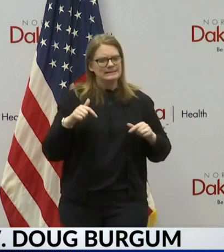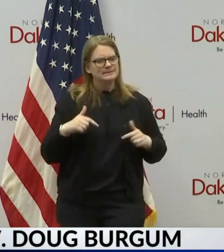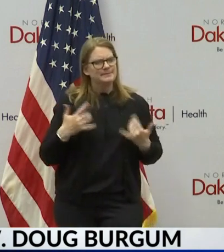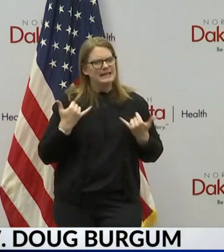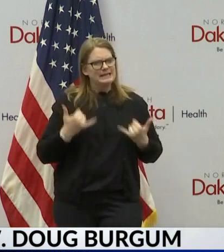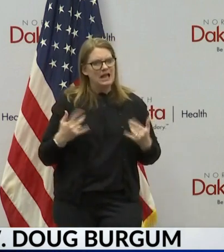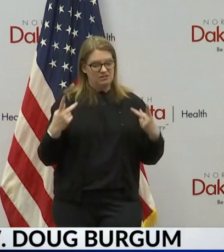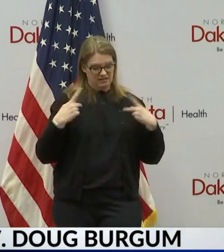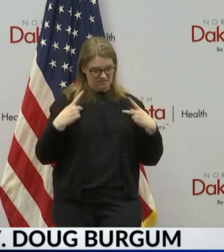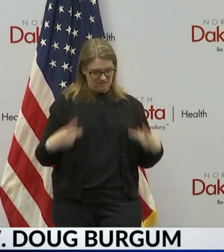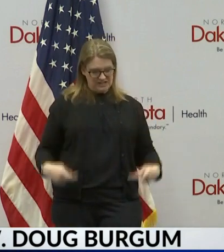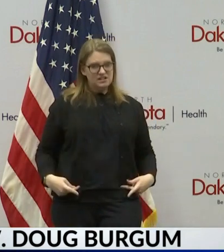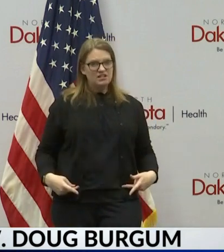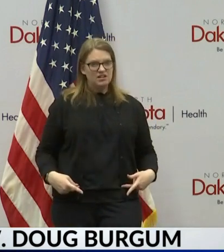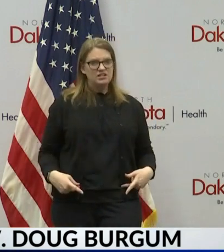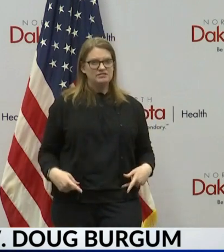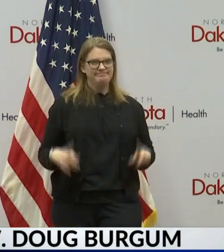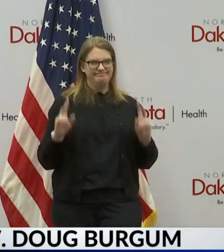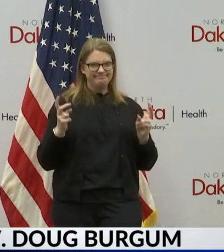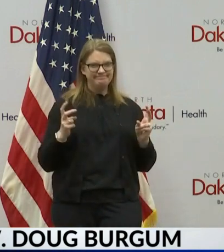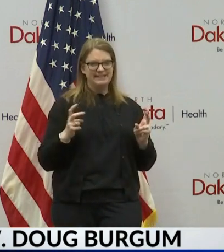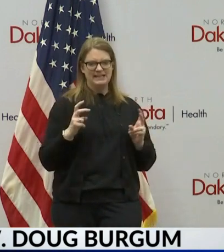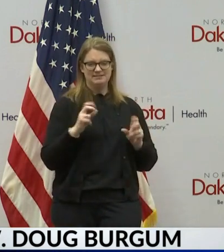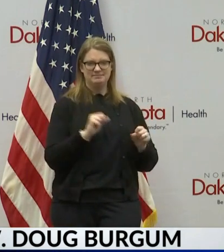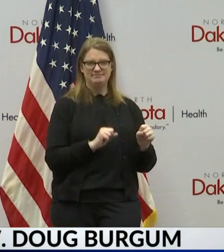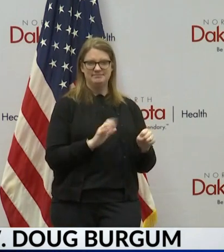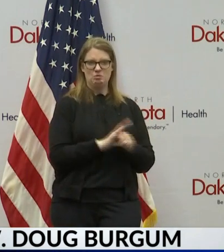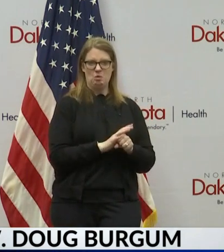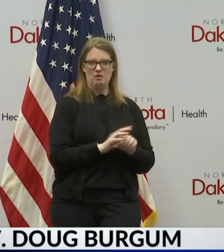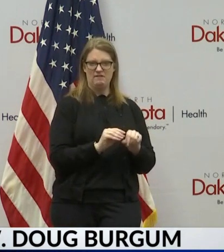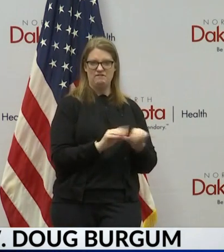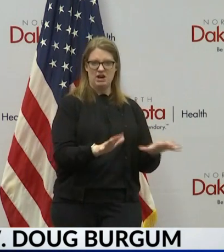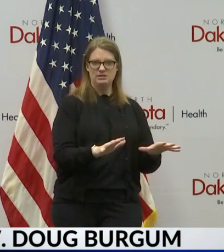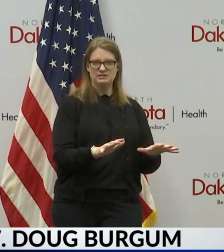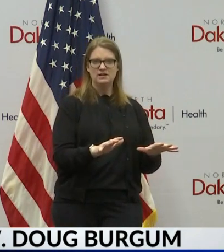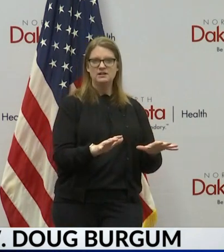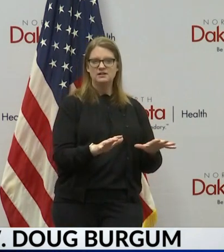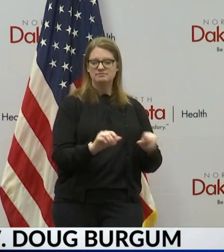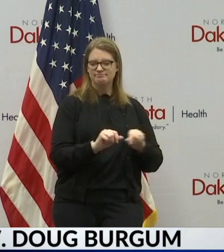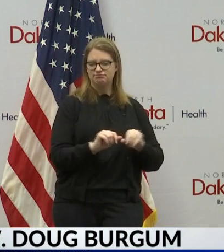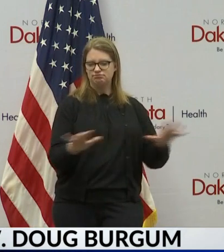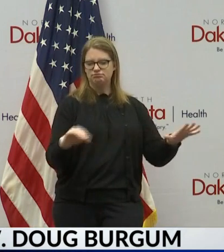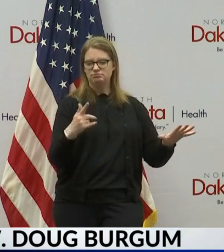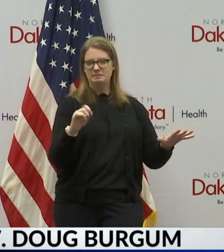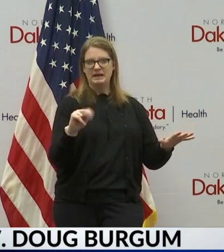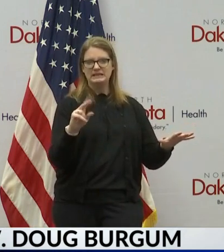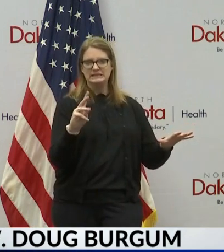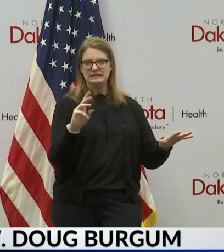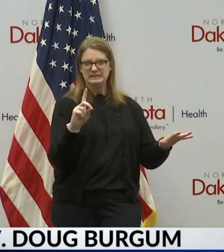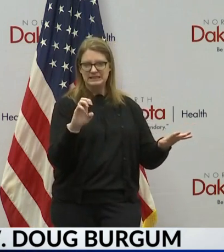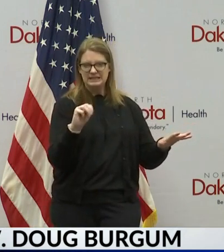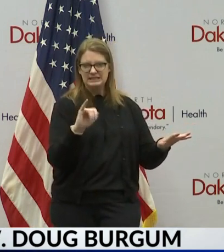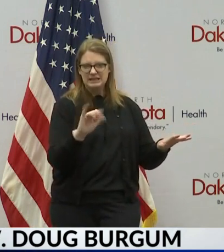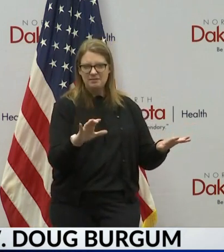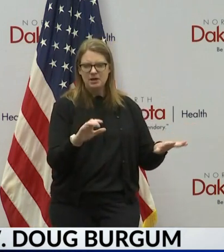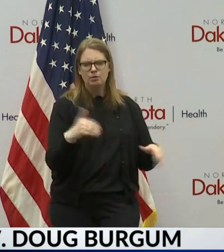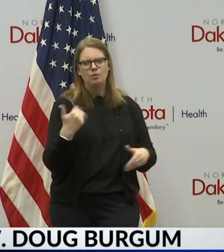NEXT TOPIC HAS TO DO WITH BEHAVIORAL HEALTH. WE ARE DEALING WITH A PHYSICAL